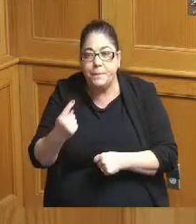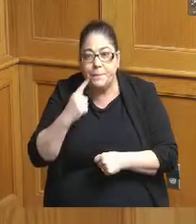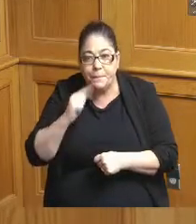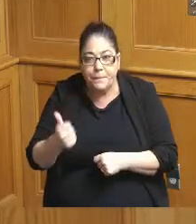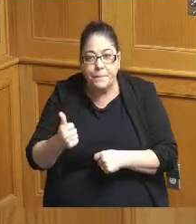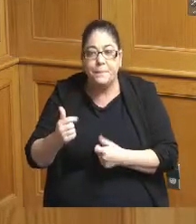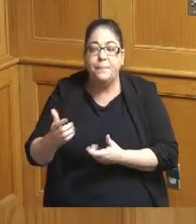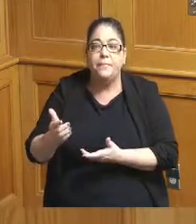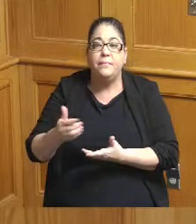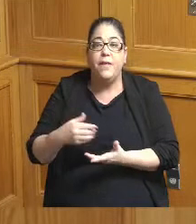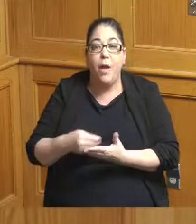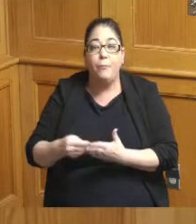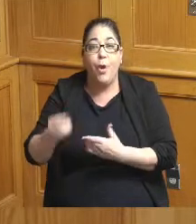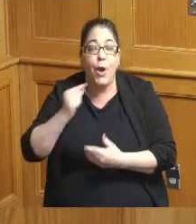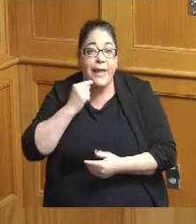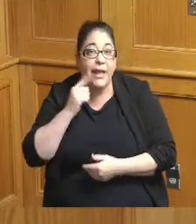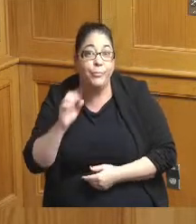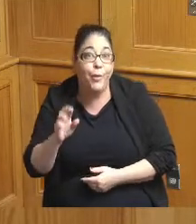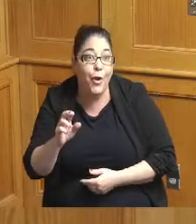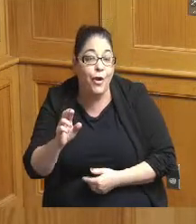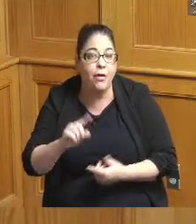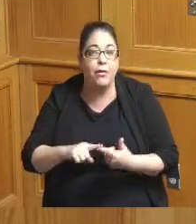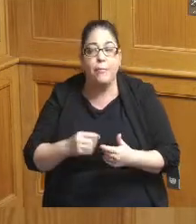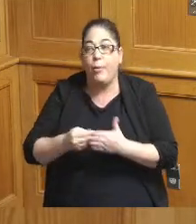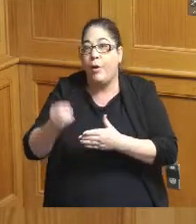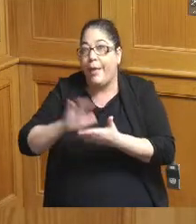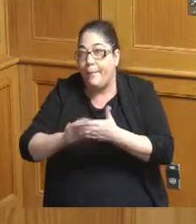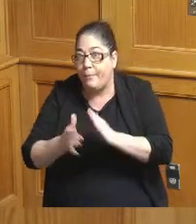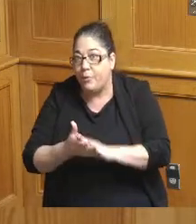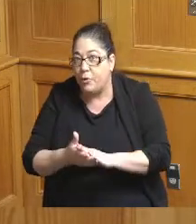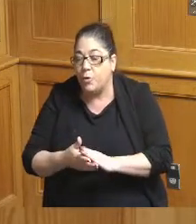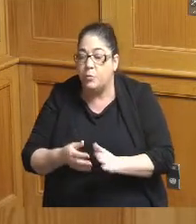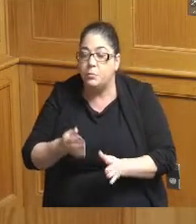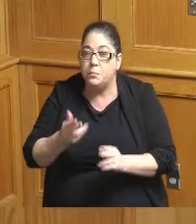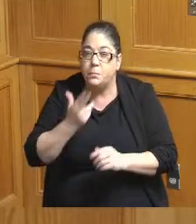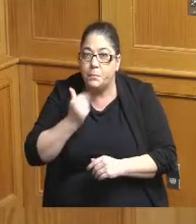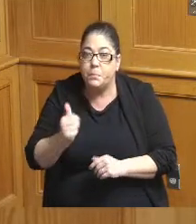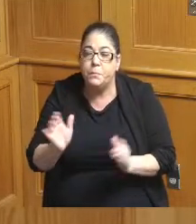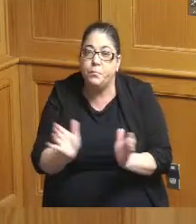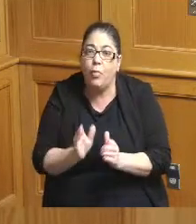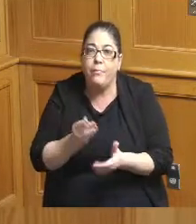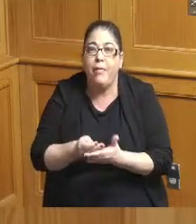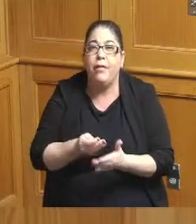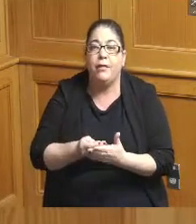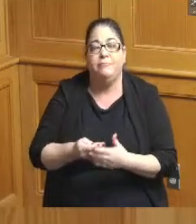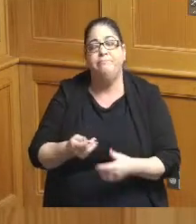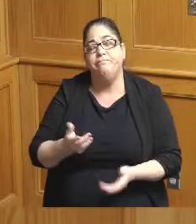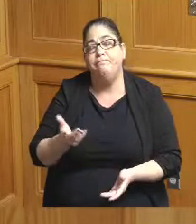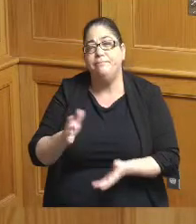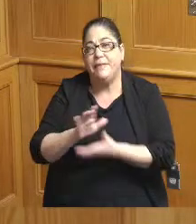of somebody bought a candy bar or they bought a hamburger and I think those are very important